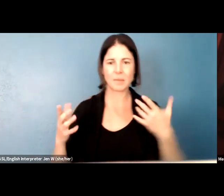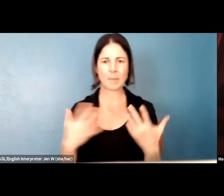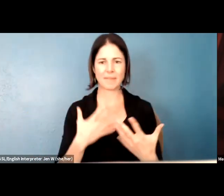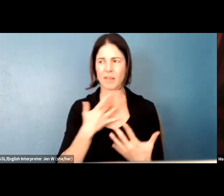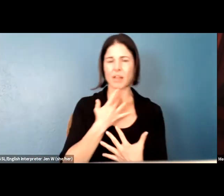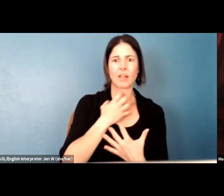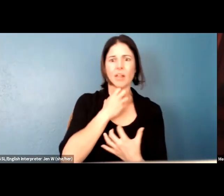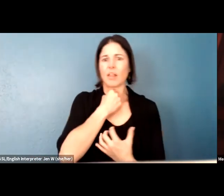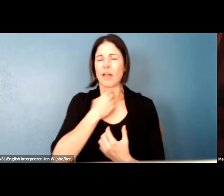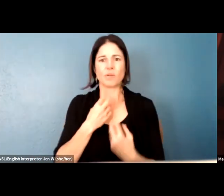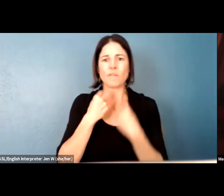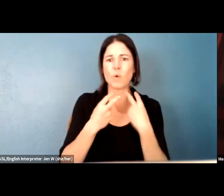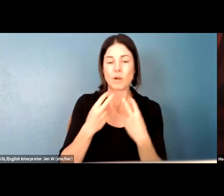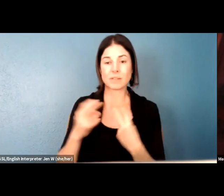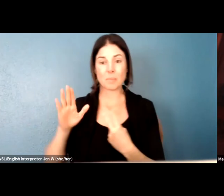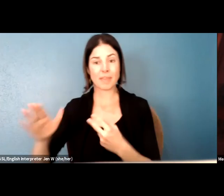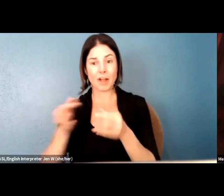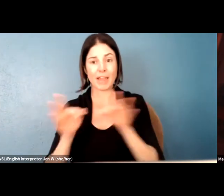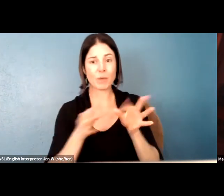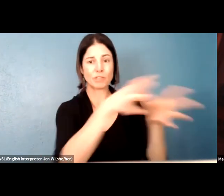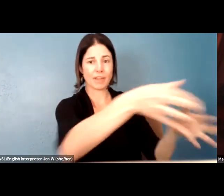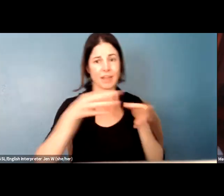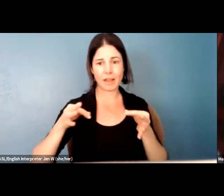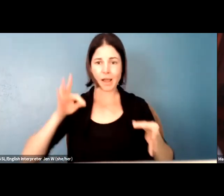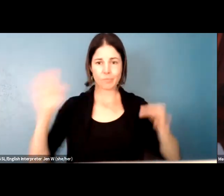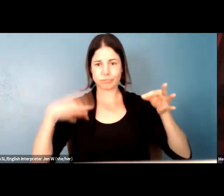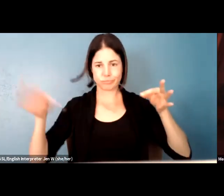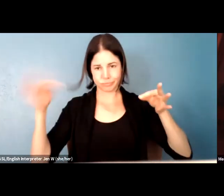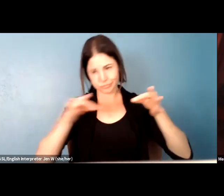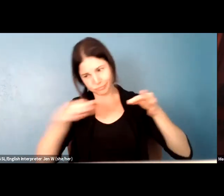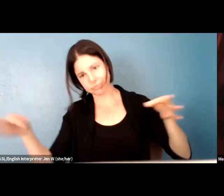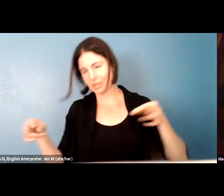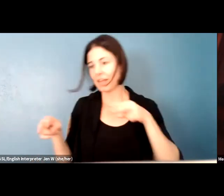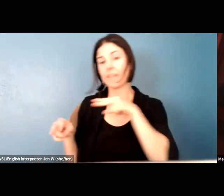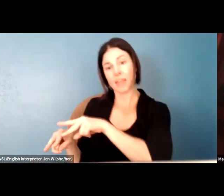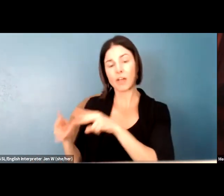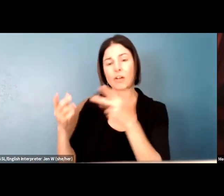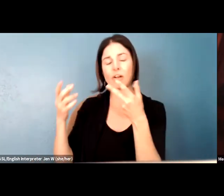take your language and smack it up, flip it and rub it down. It's like the sisters who have cold switch themselves into an